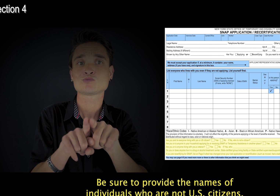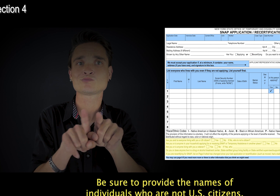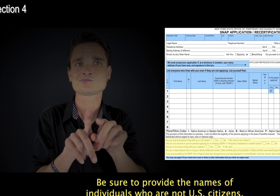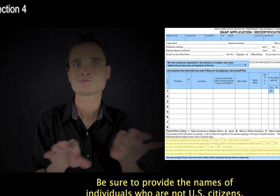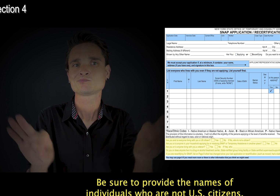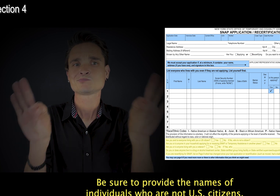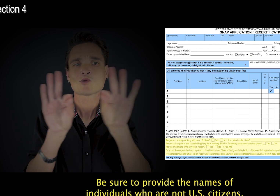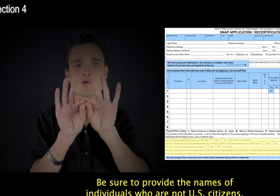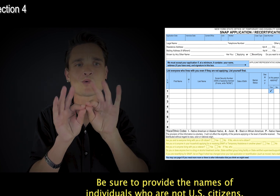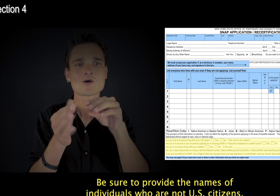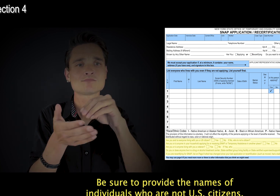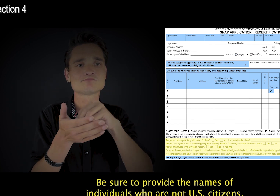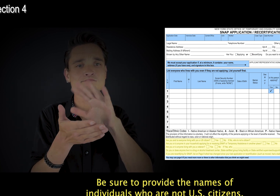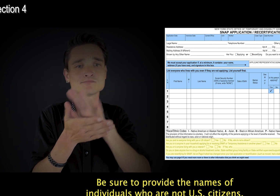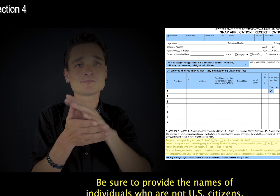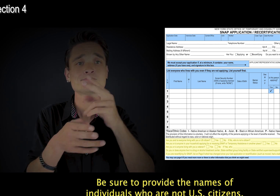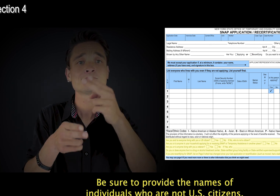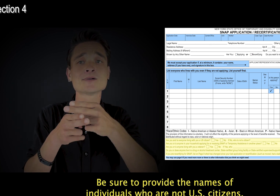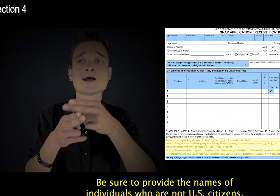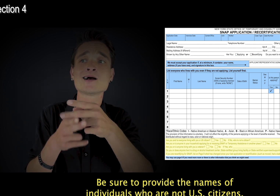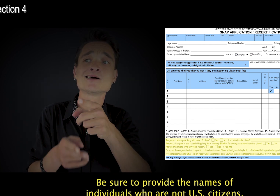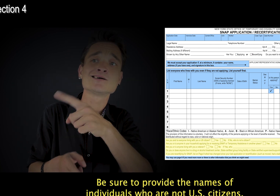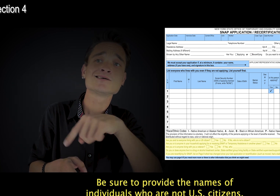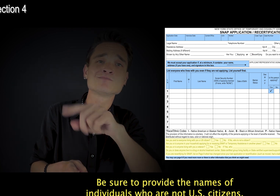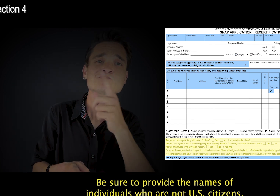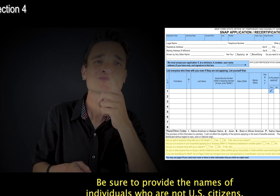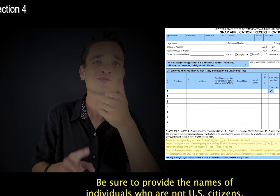Be sure to provide the names of individuals who are not U.S. citizens.